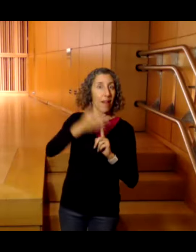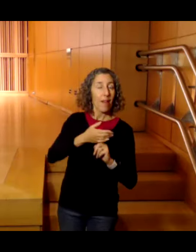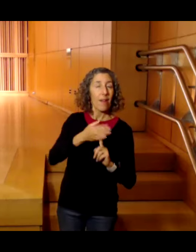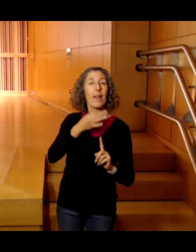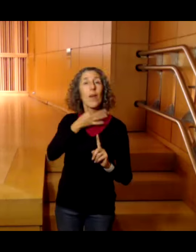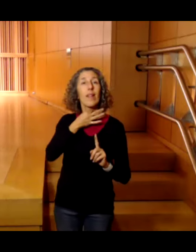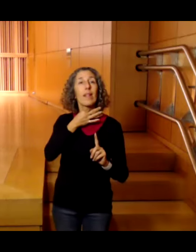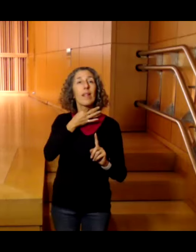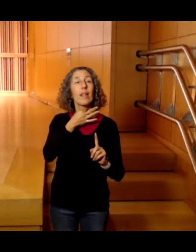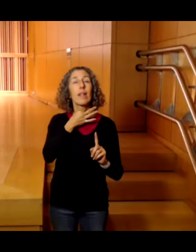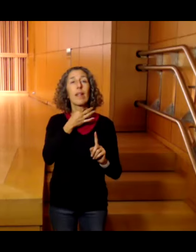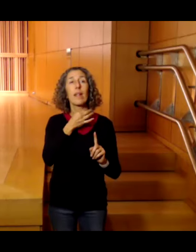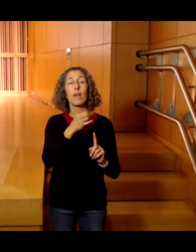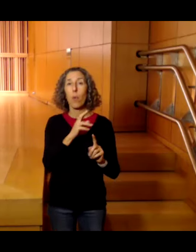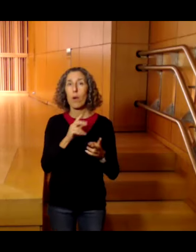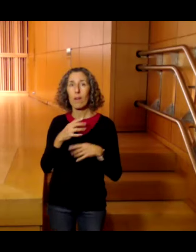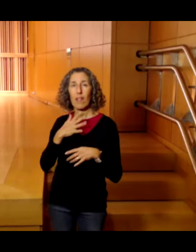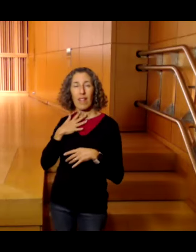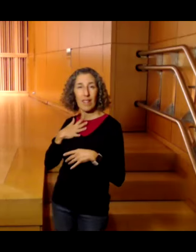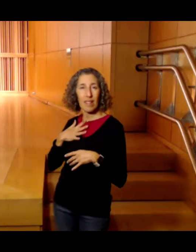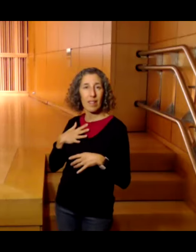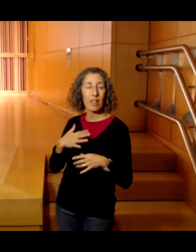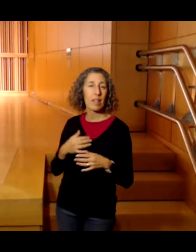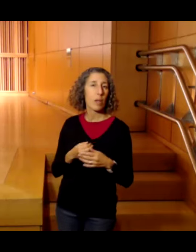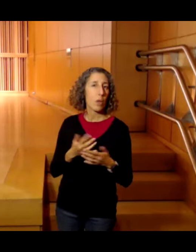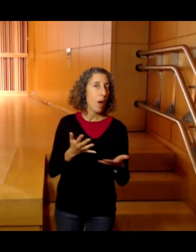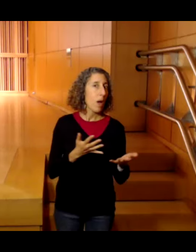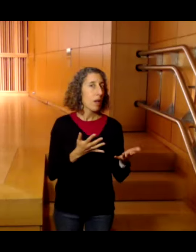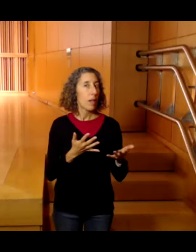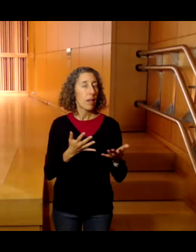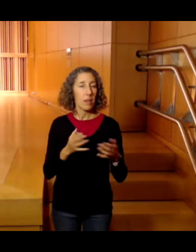or lust. And when one kisses that stranger.